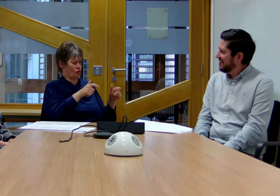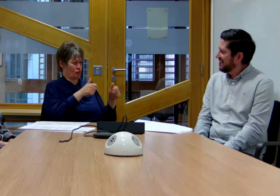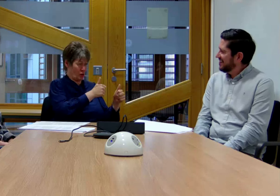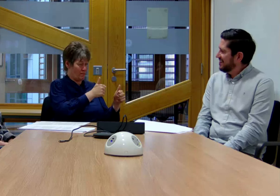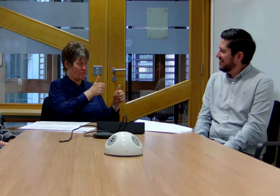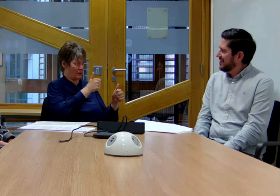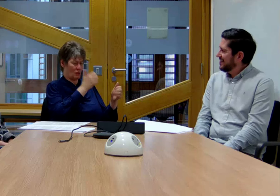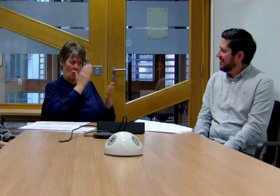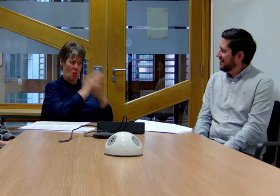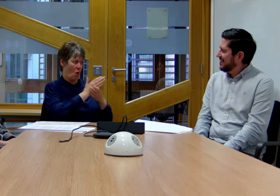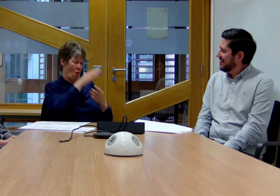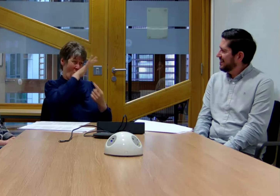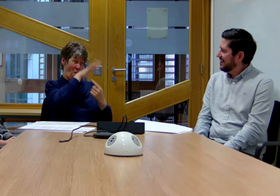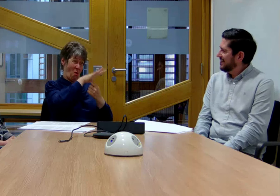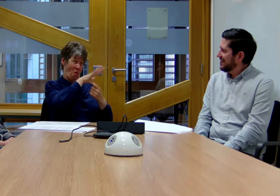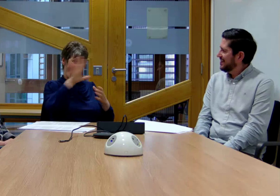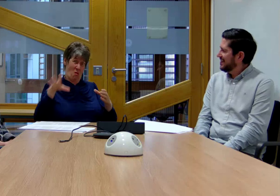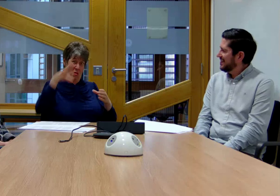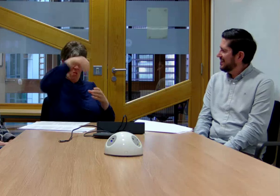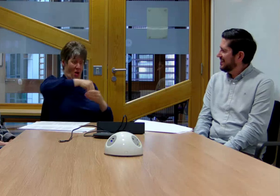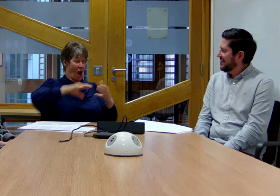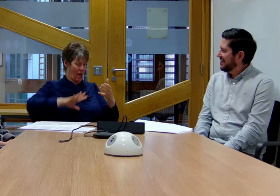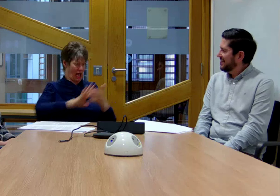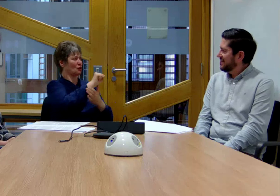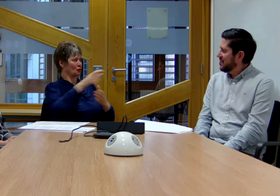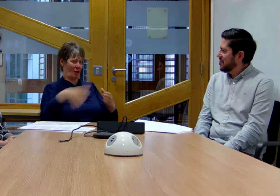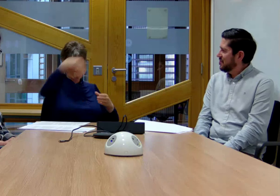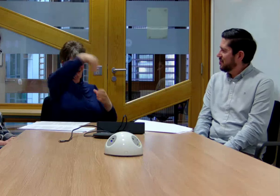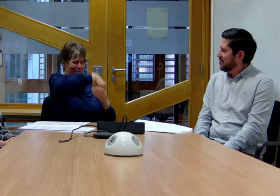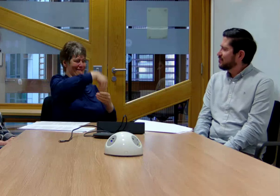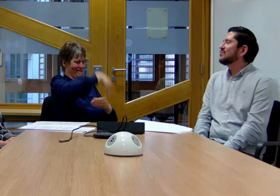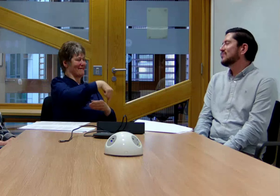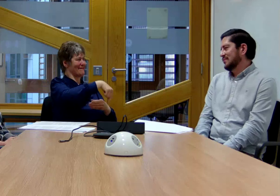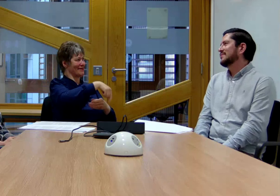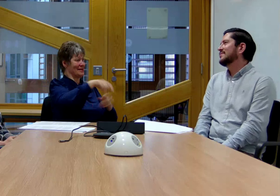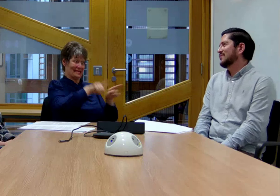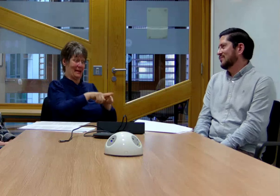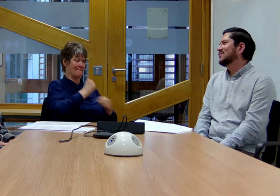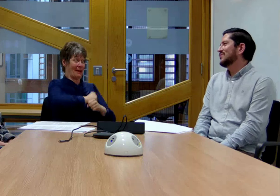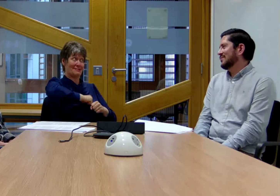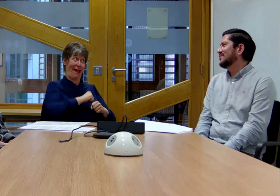aren't just languages. They have their culture as well, and that's reflected in the naming